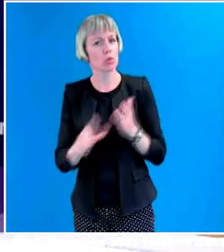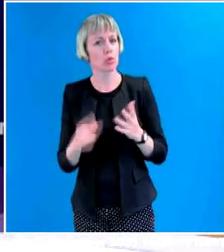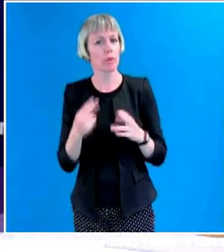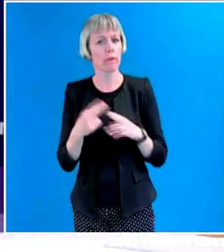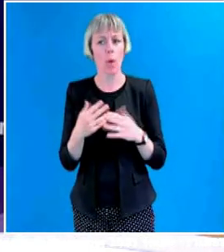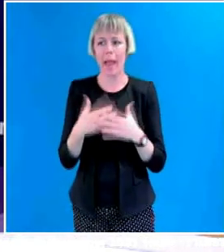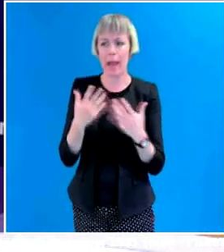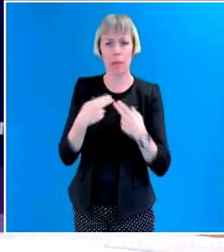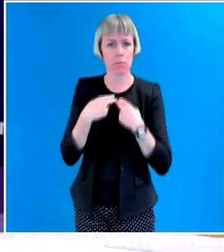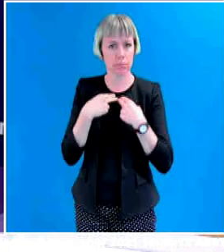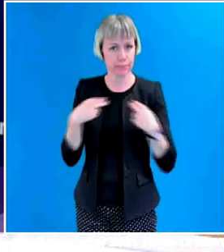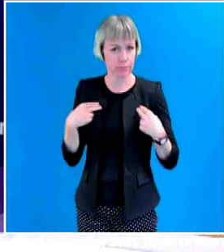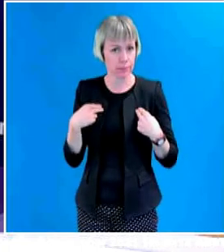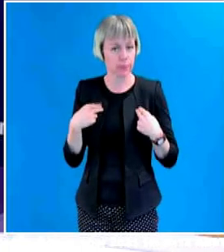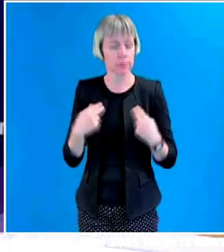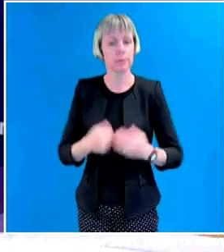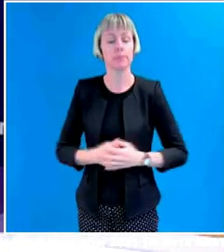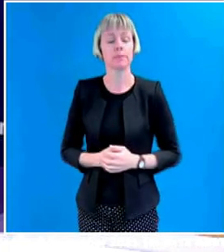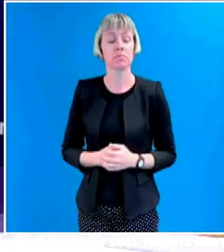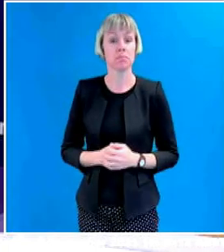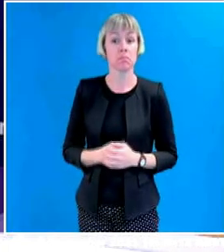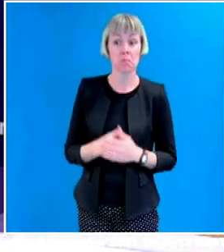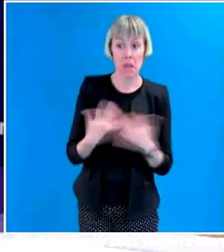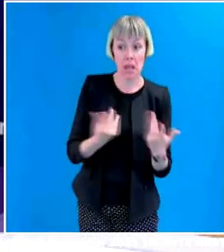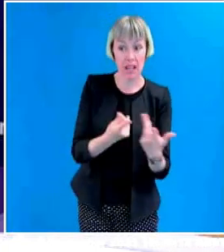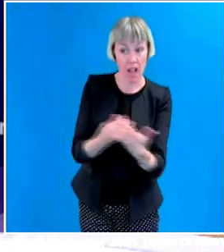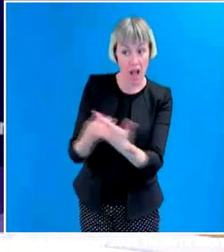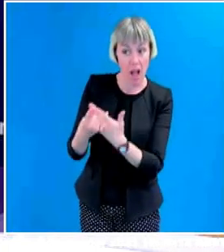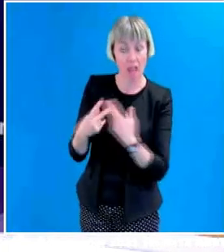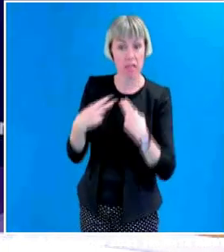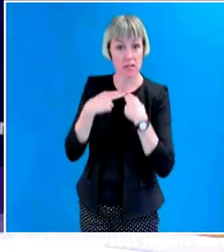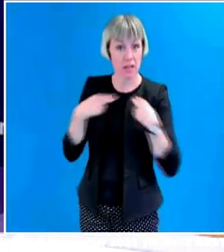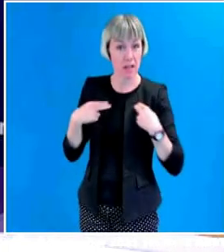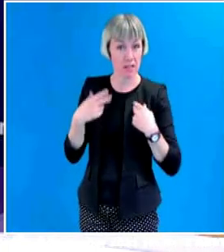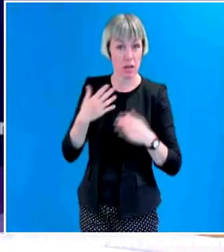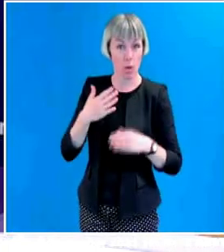Is there anybody who wishes to contend --- or any other party wishes to contend